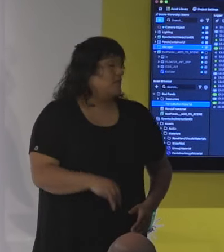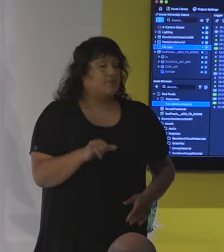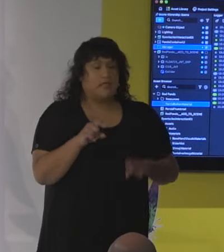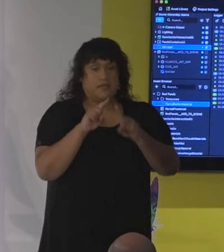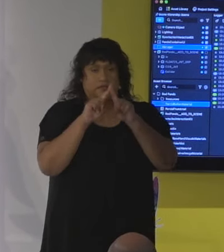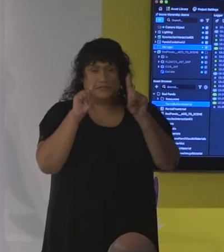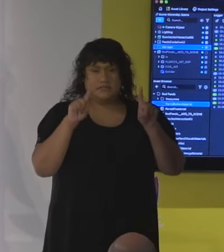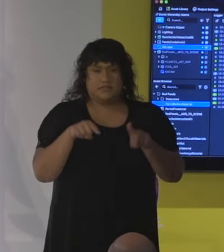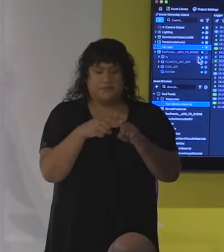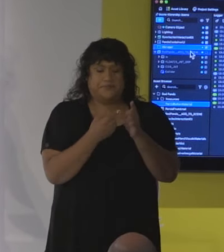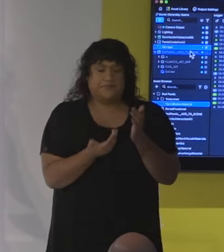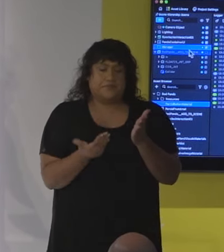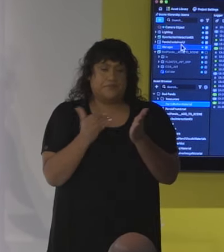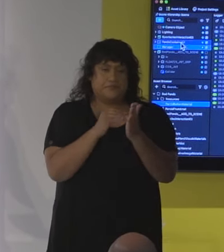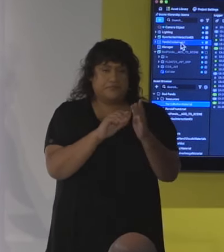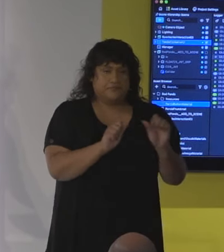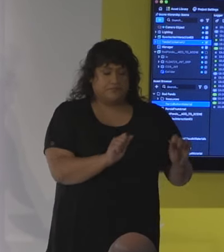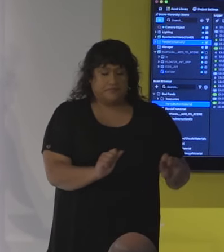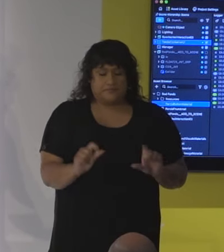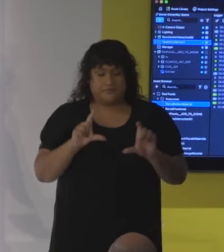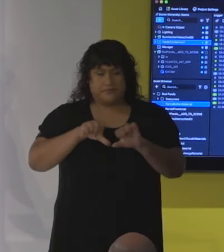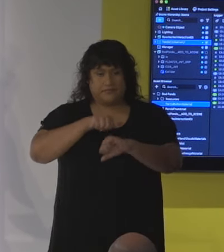Let's set this to back to follow.